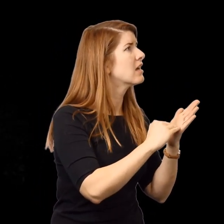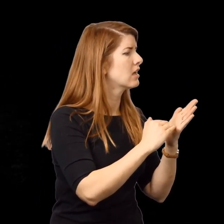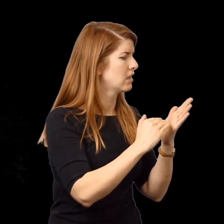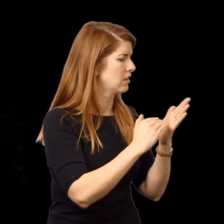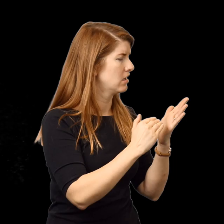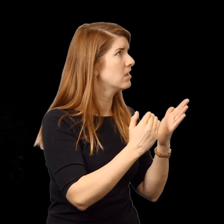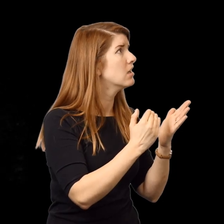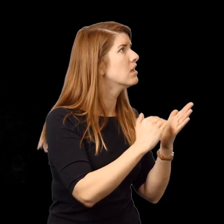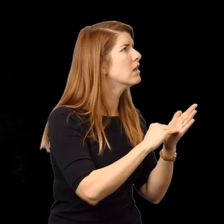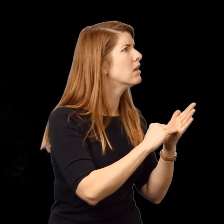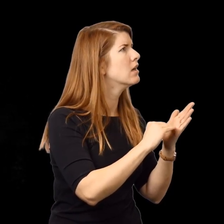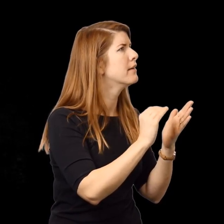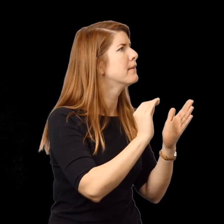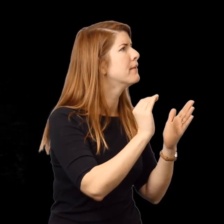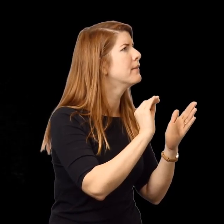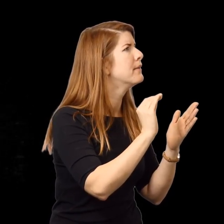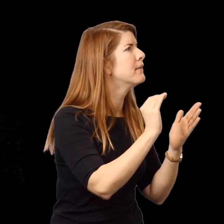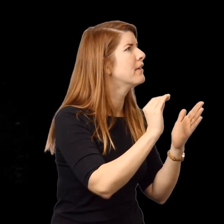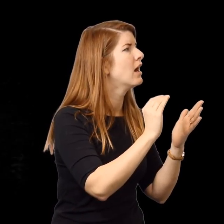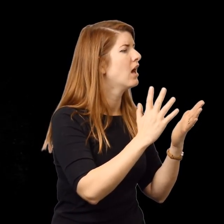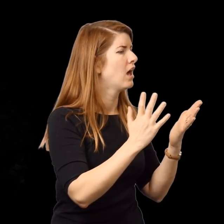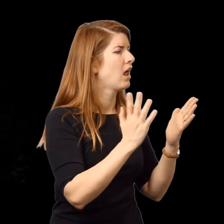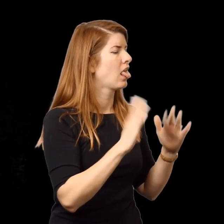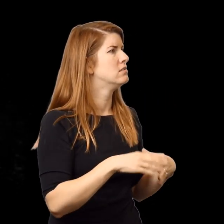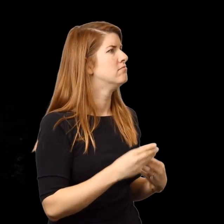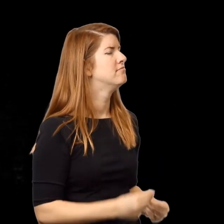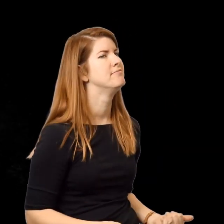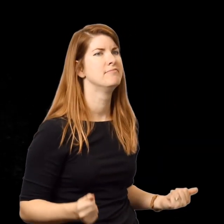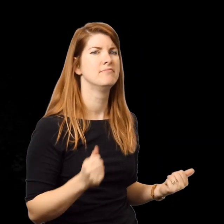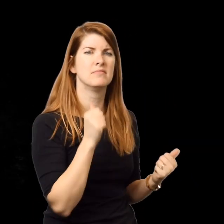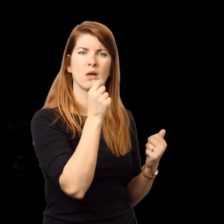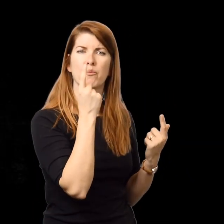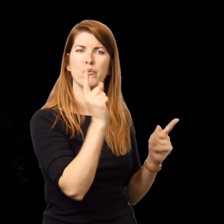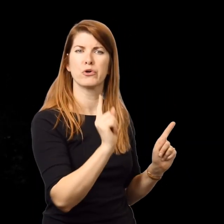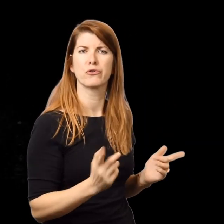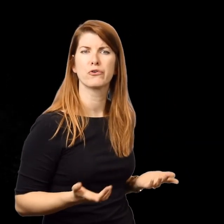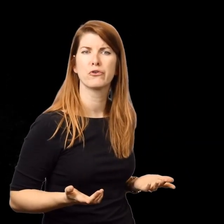and I do it again, eventually I just stop doing it, because it doesn't work.